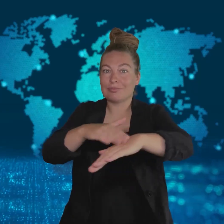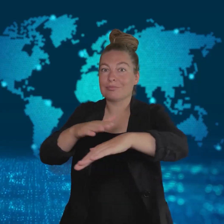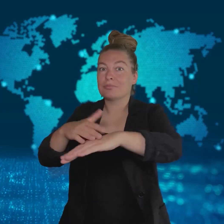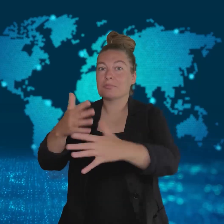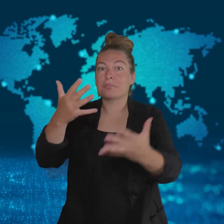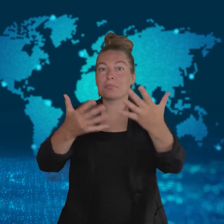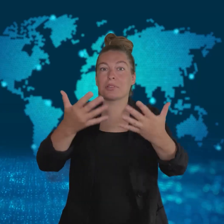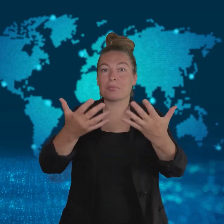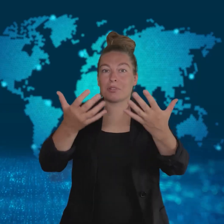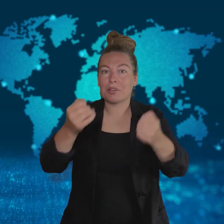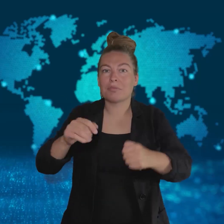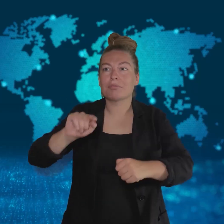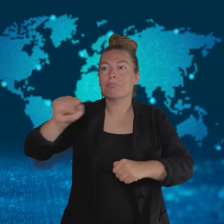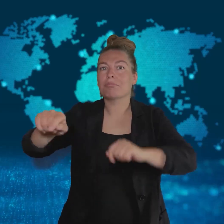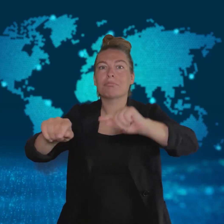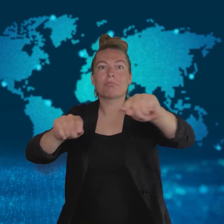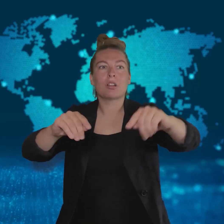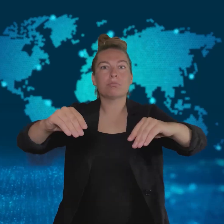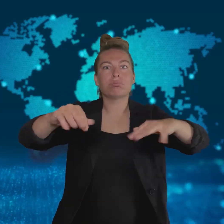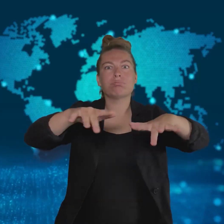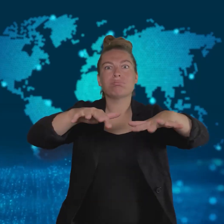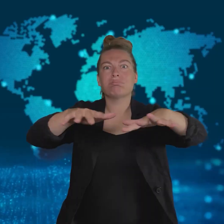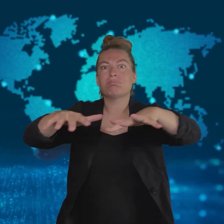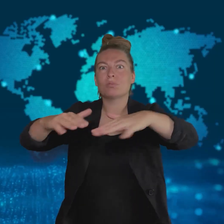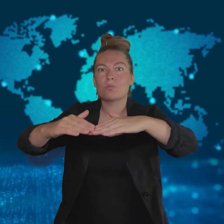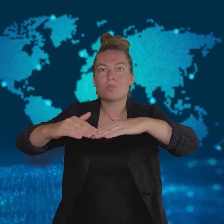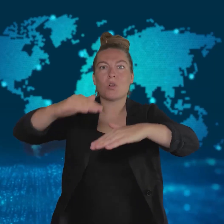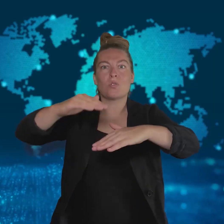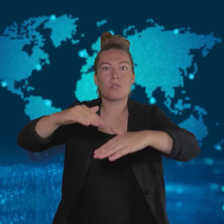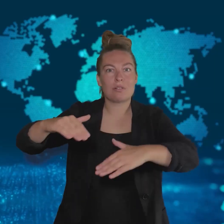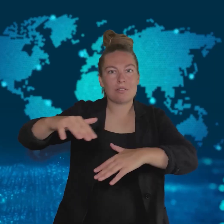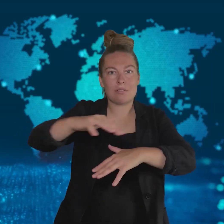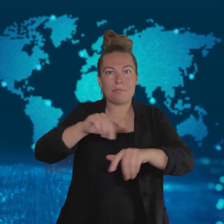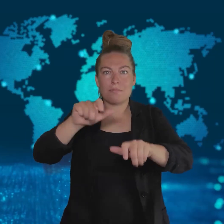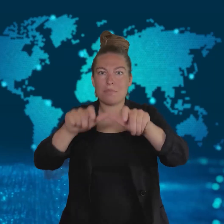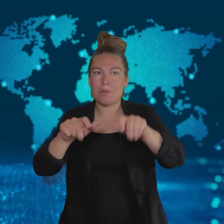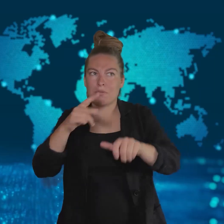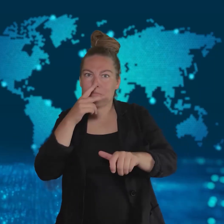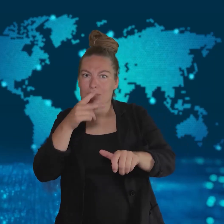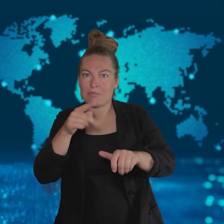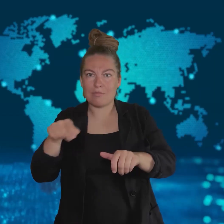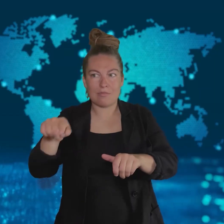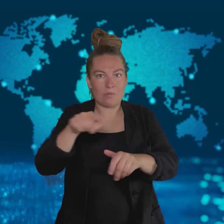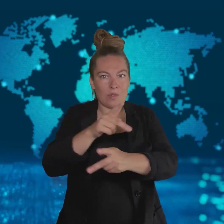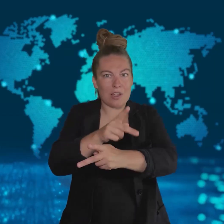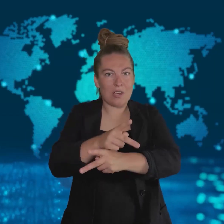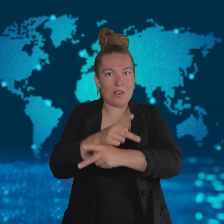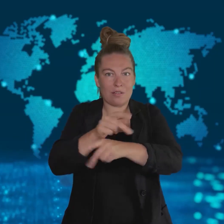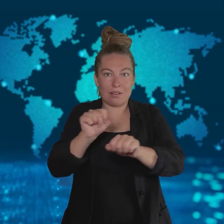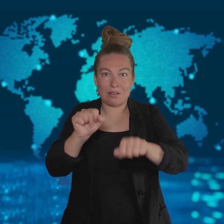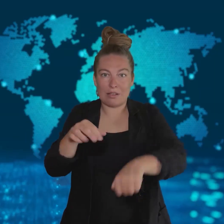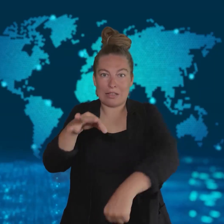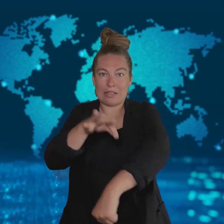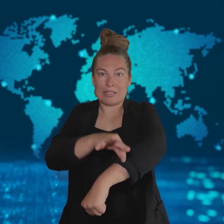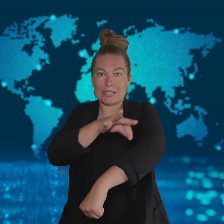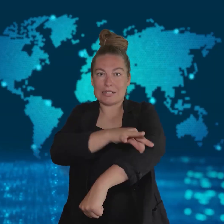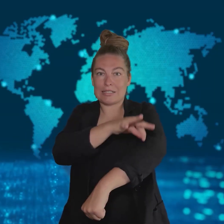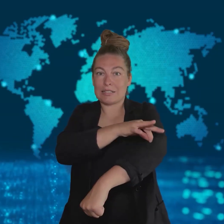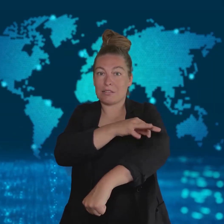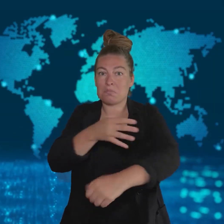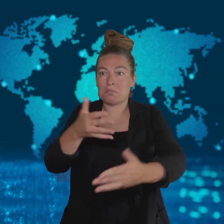Allergy sufferers were directed to the health webpage.